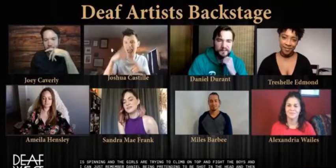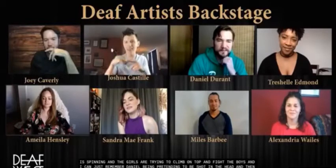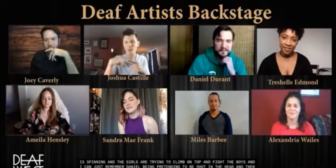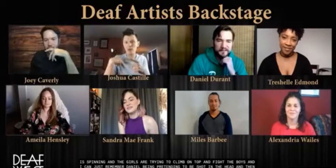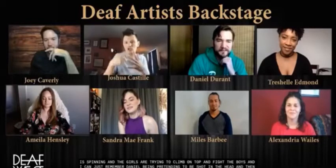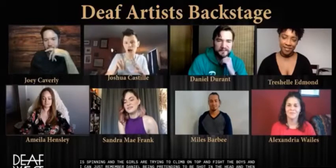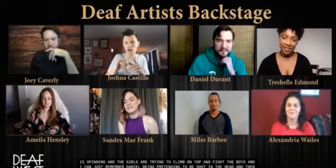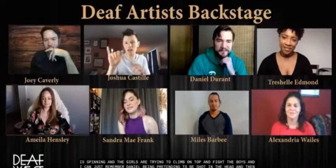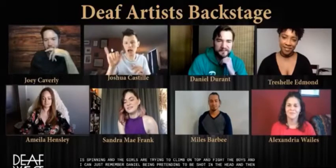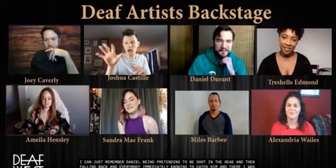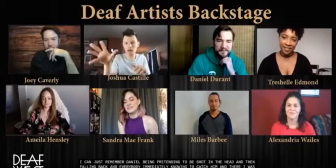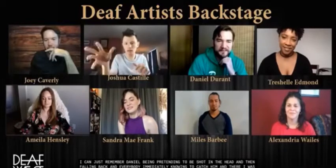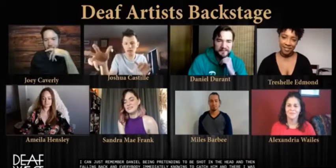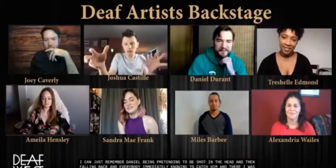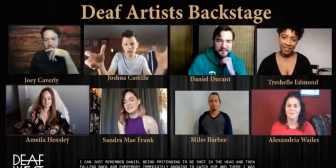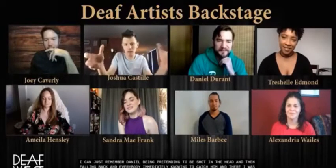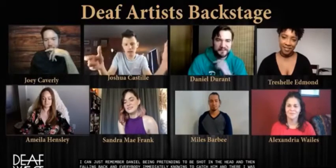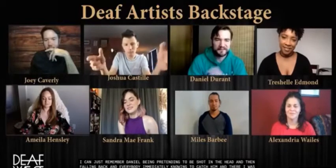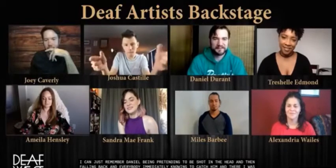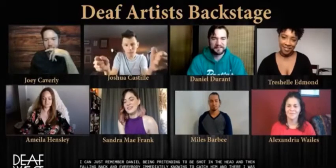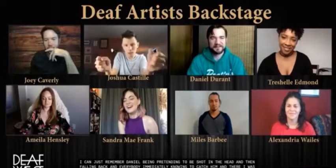And they were over by the tree. She was with Moritz.